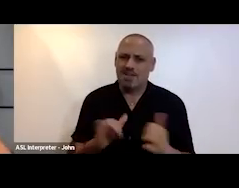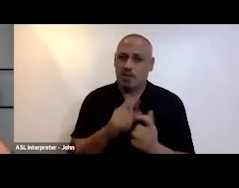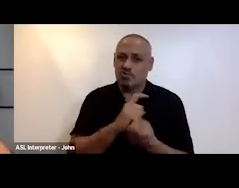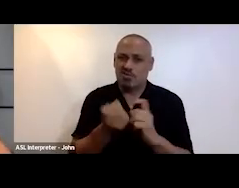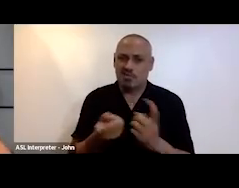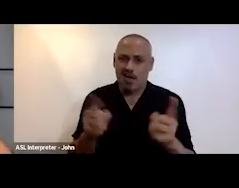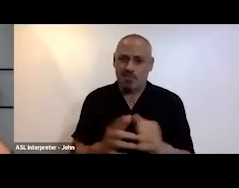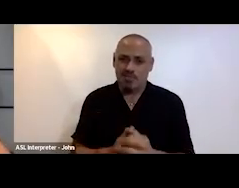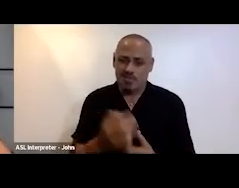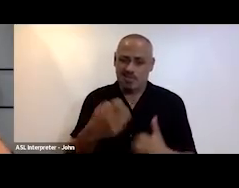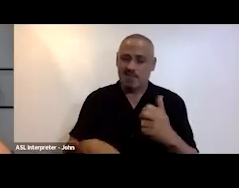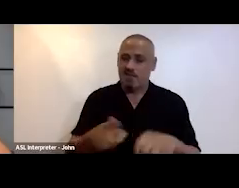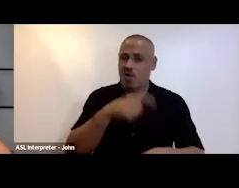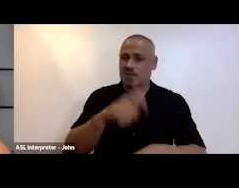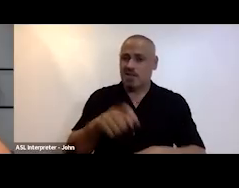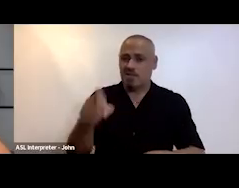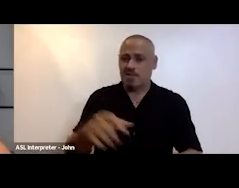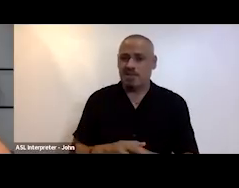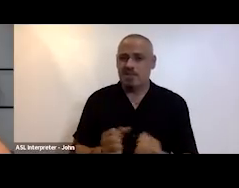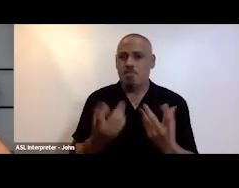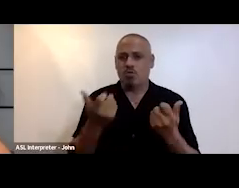It's tough, it takes a long time, and it can take multiple tries.